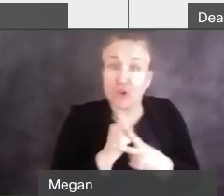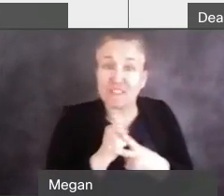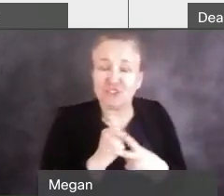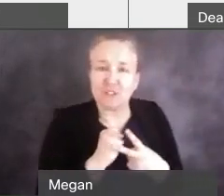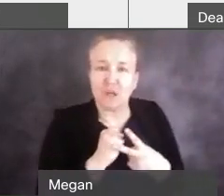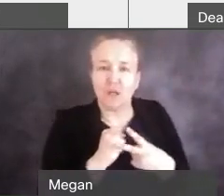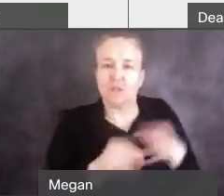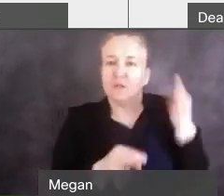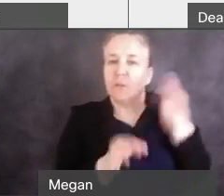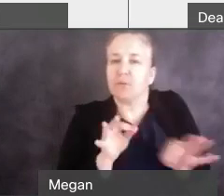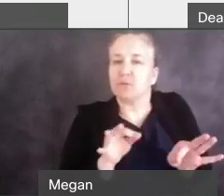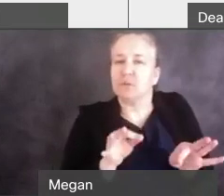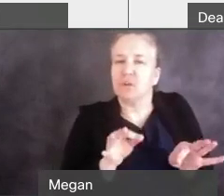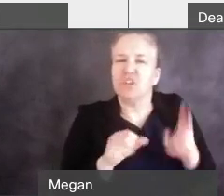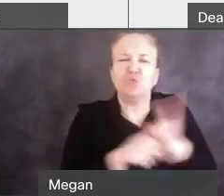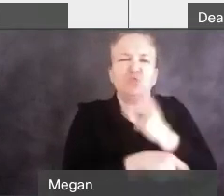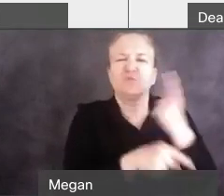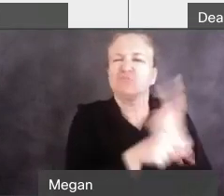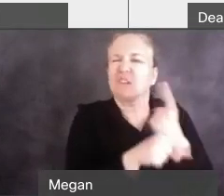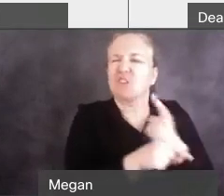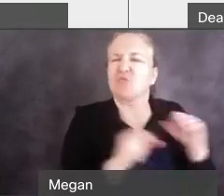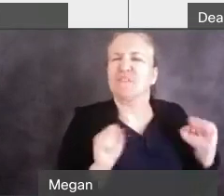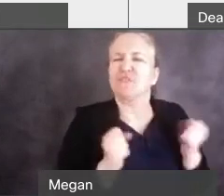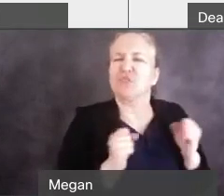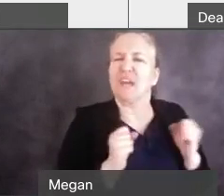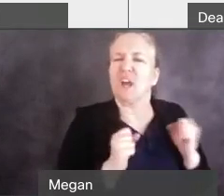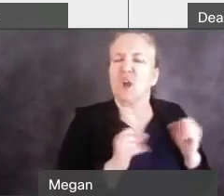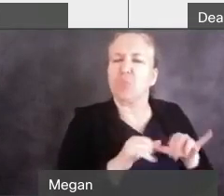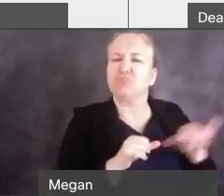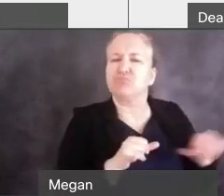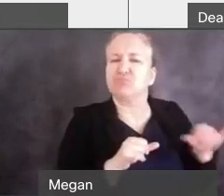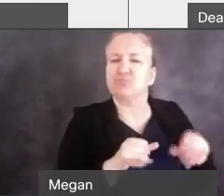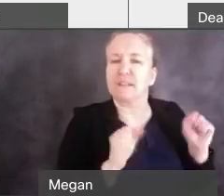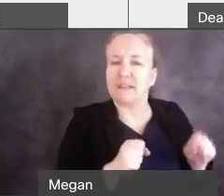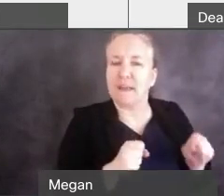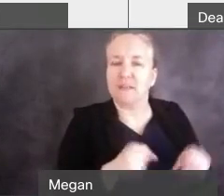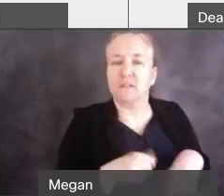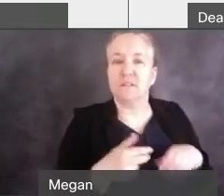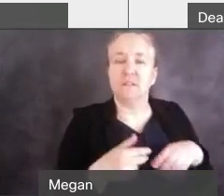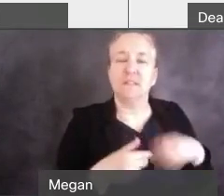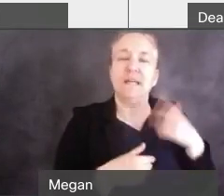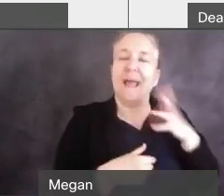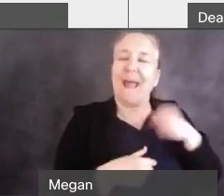stored in a normal refrigerator for some period of time and I do think that these single-dose